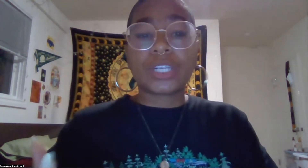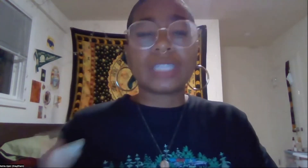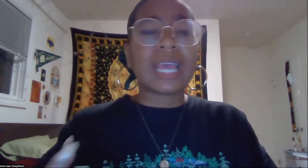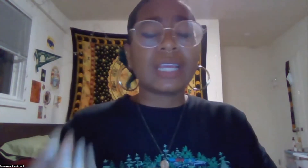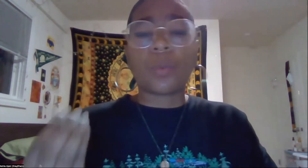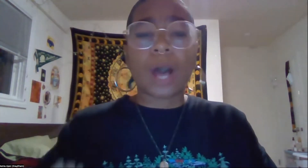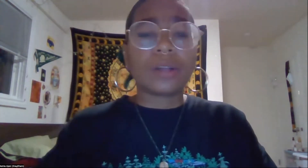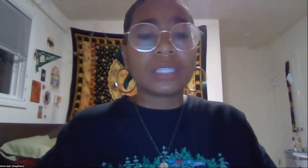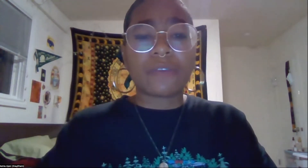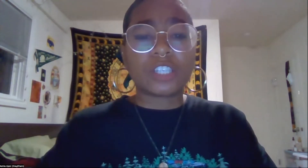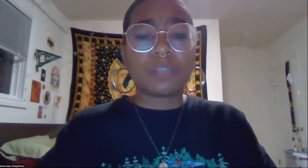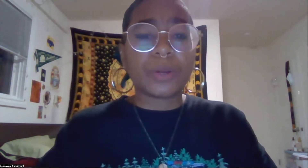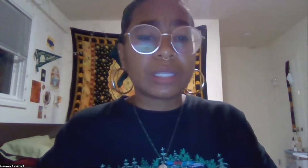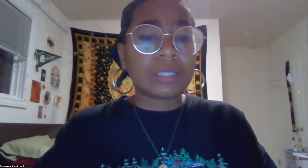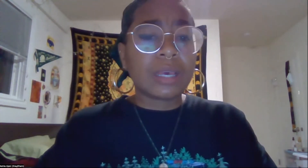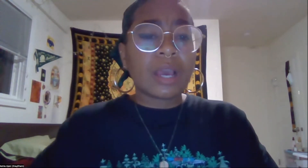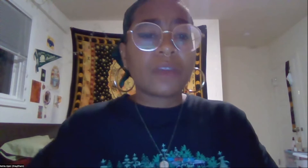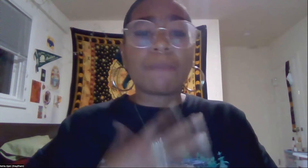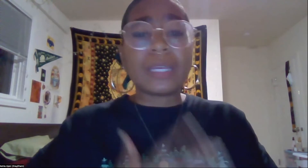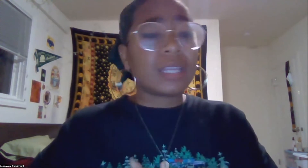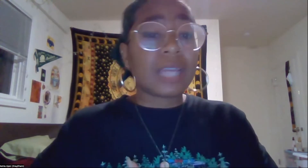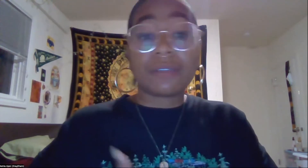containing the wildness of our spirits; beat the native